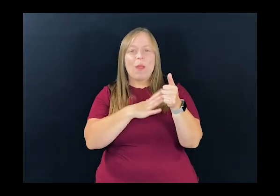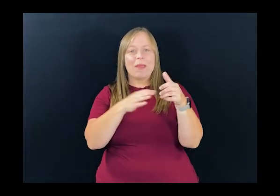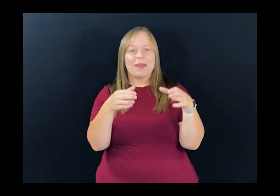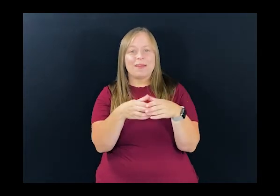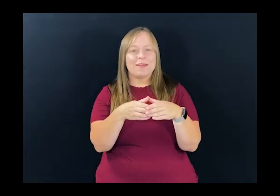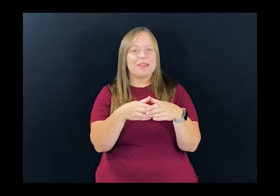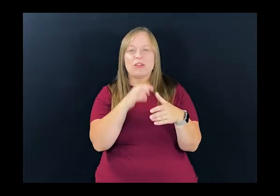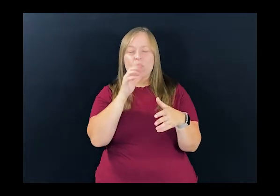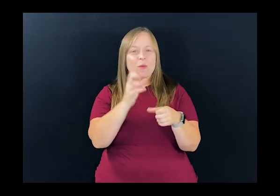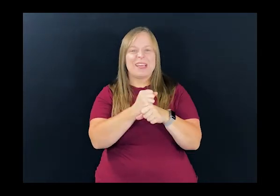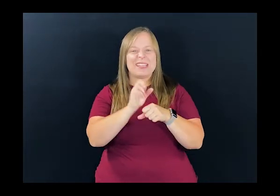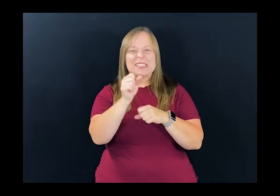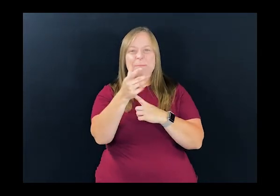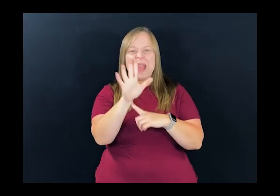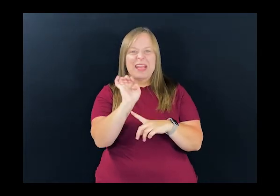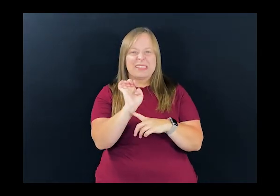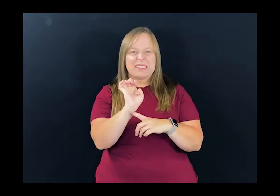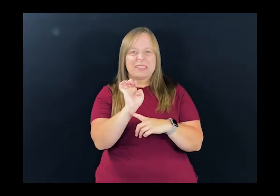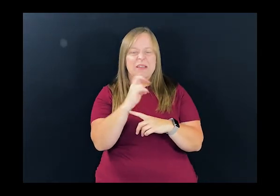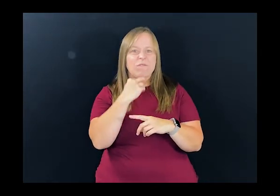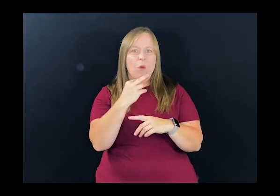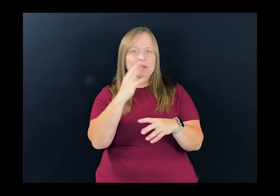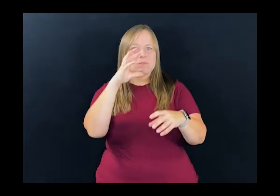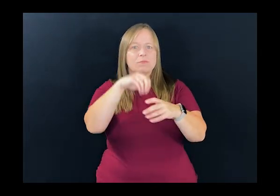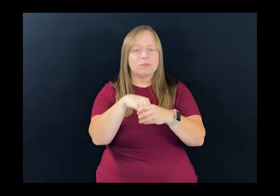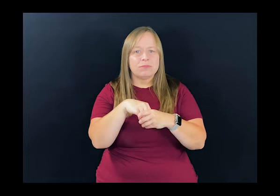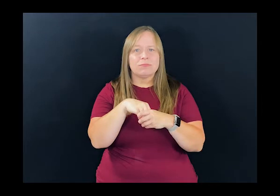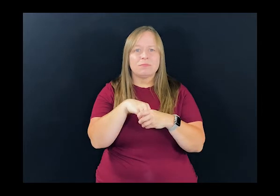who don't get the space and voices